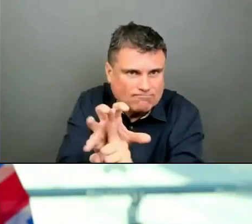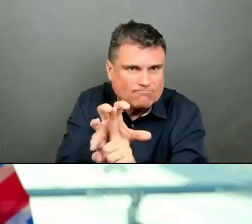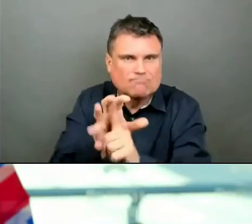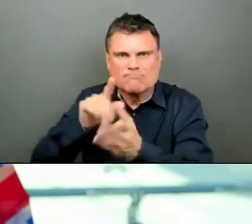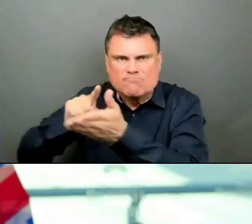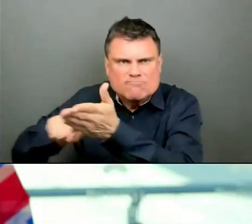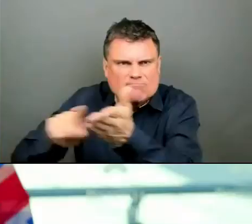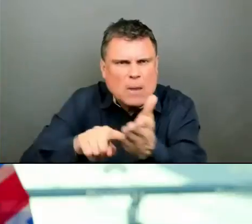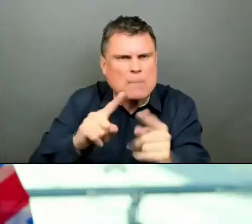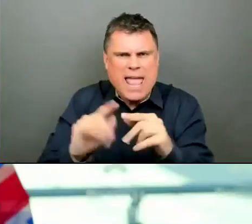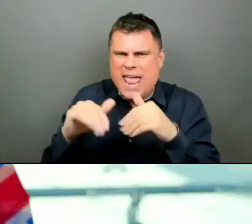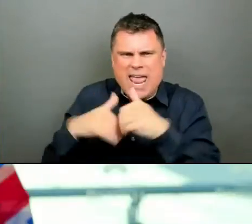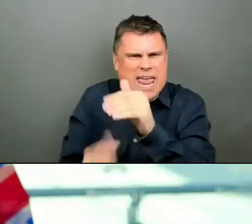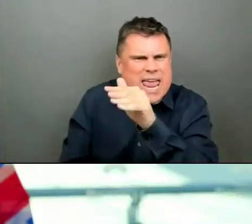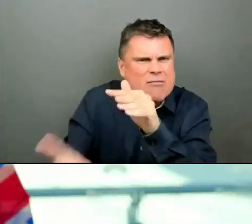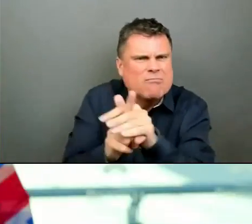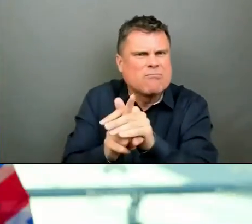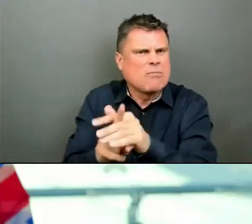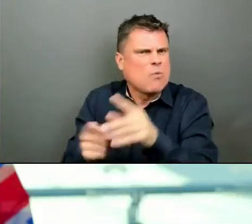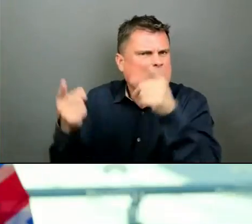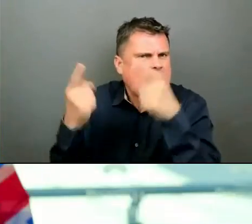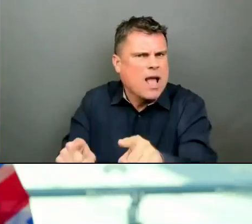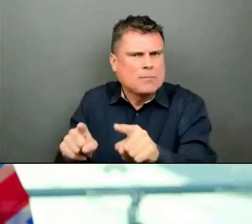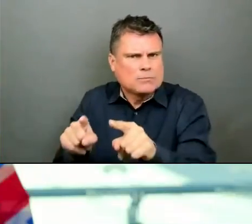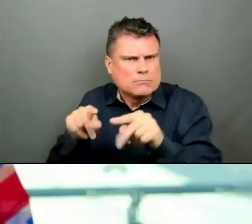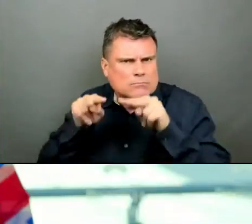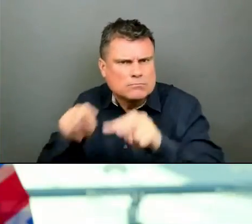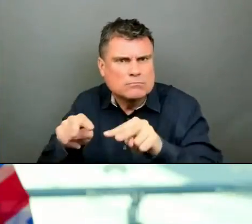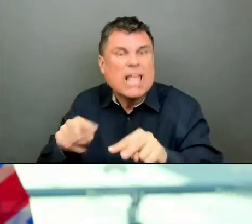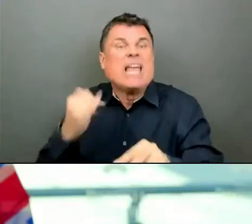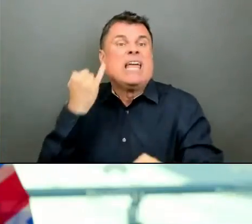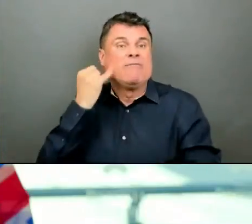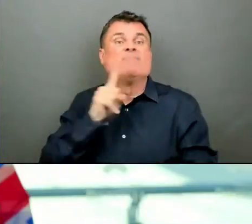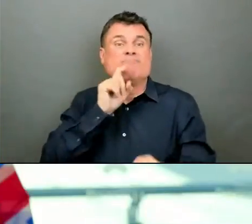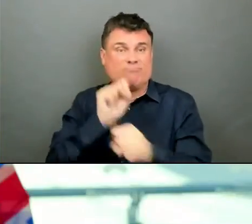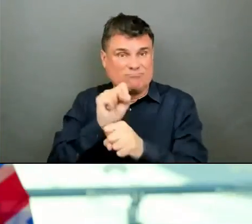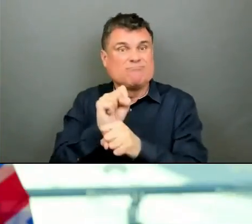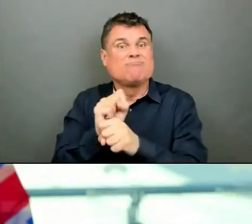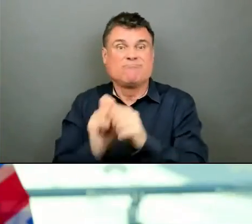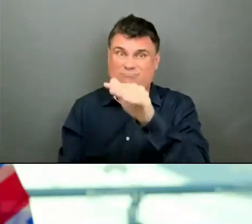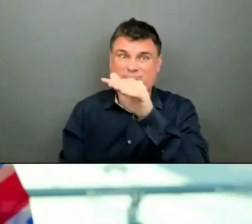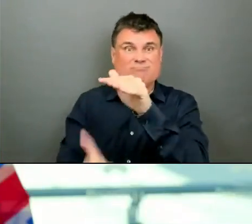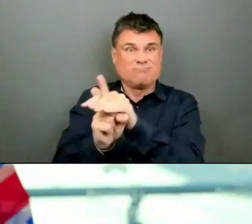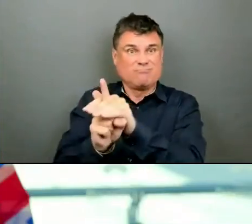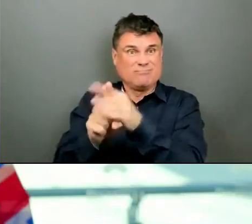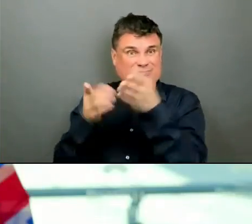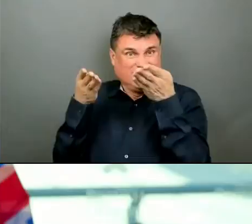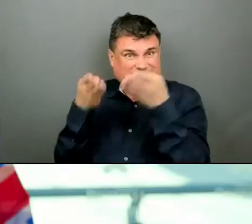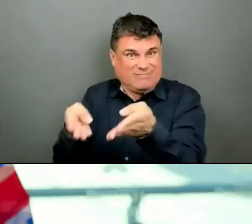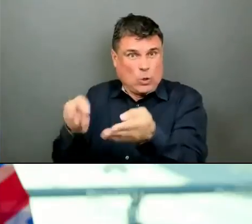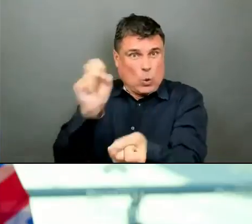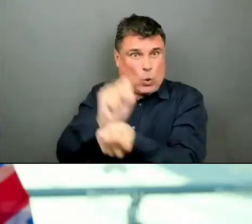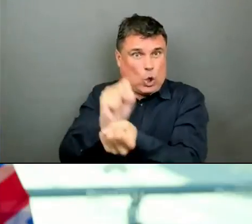of how that transmission might happen. And when it is determined that transmission has occurred